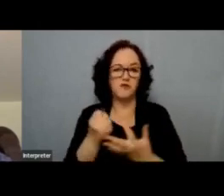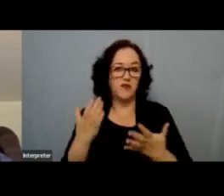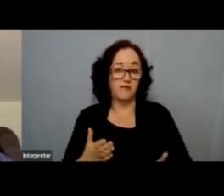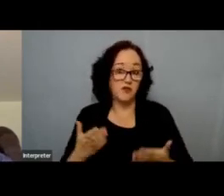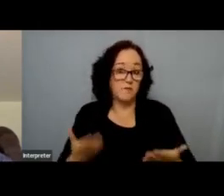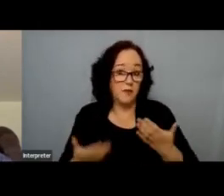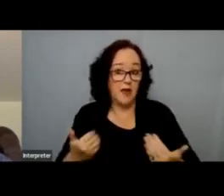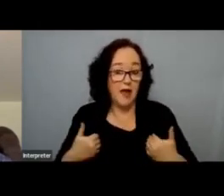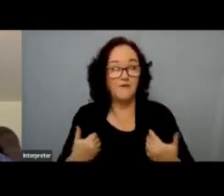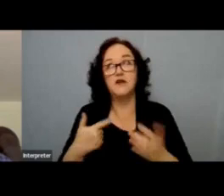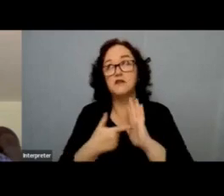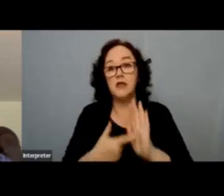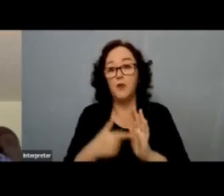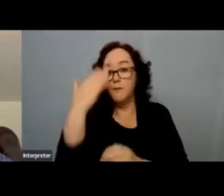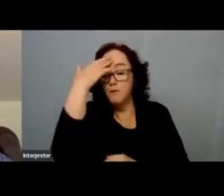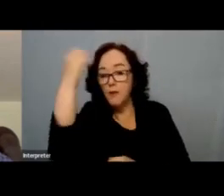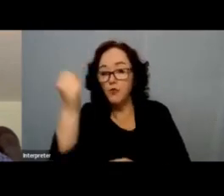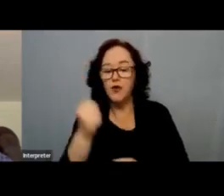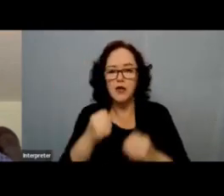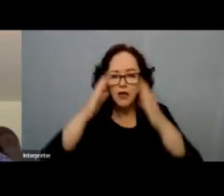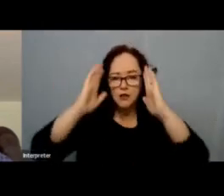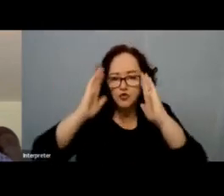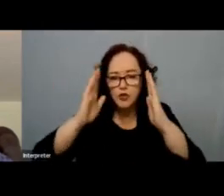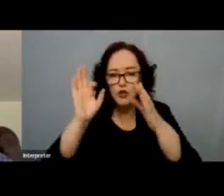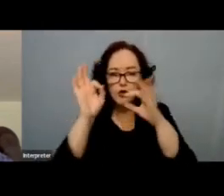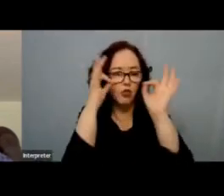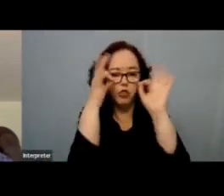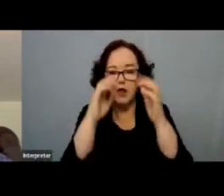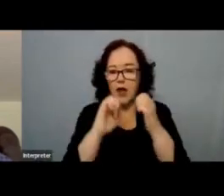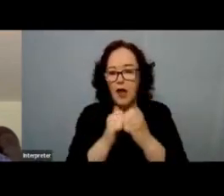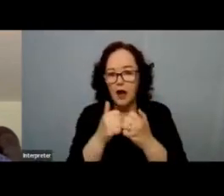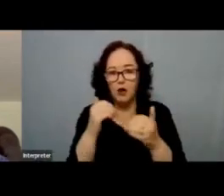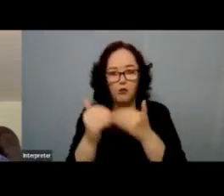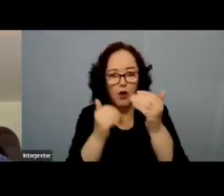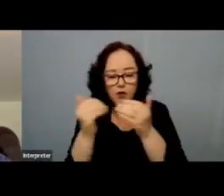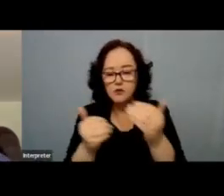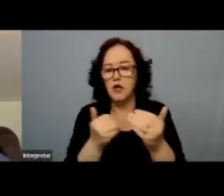with memory concentration, delayed processing, and other challenges frequently